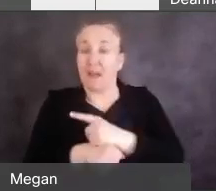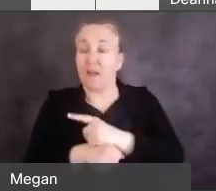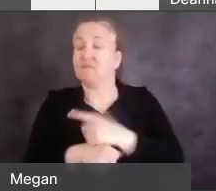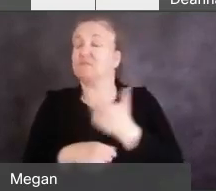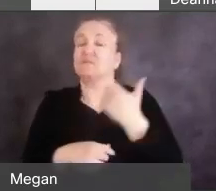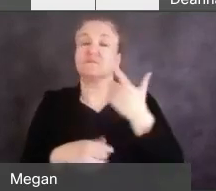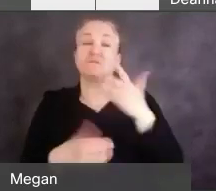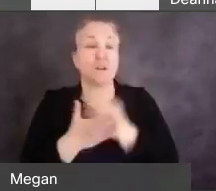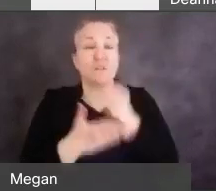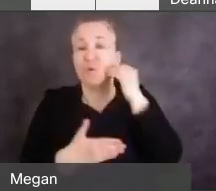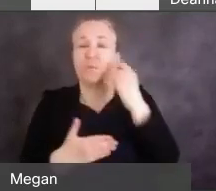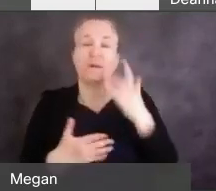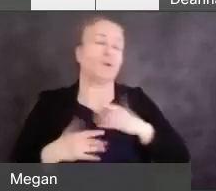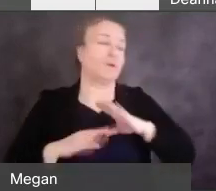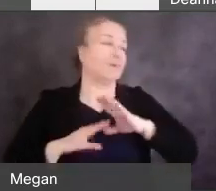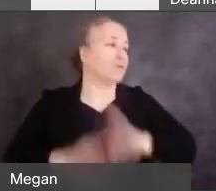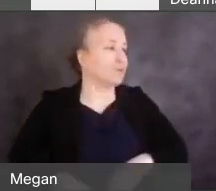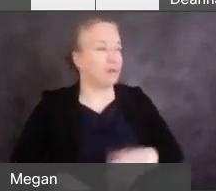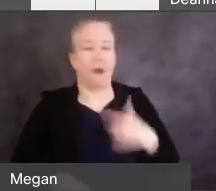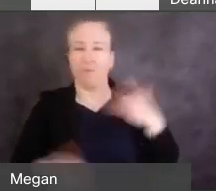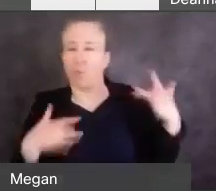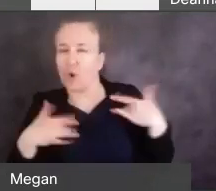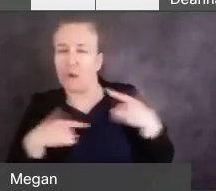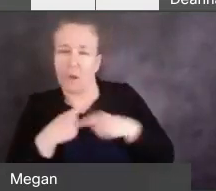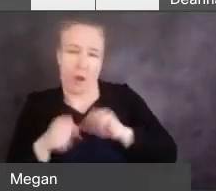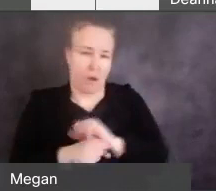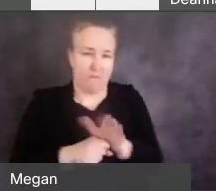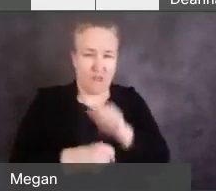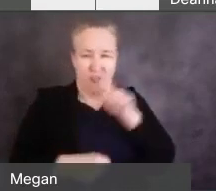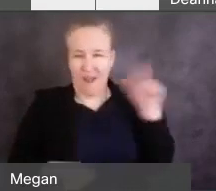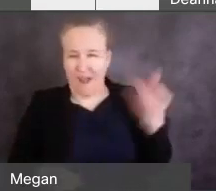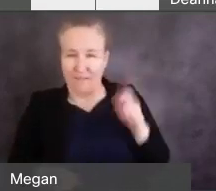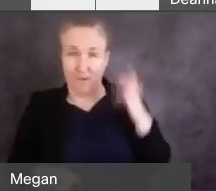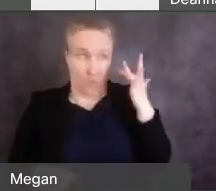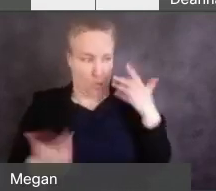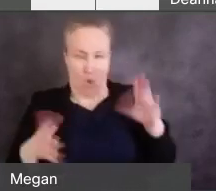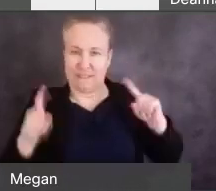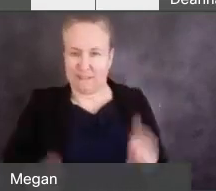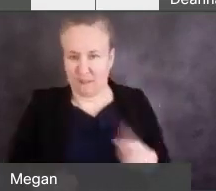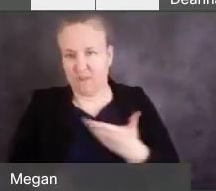So again it's just, we're trying to give our schools every tool that we can to help